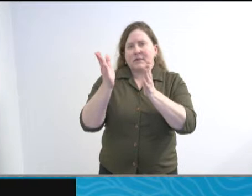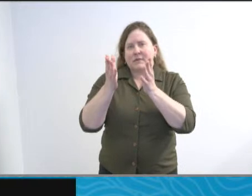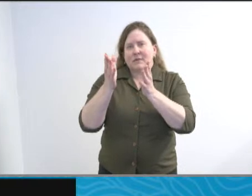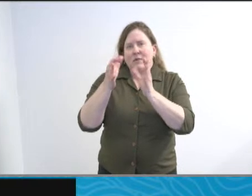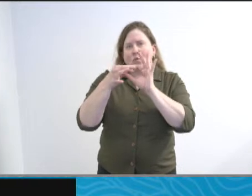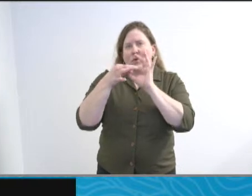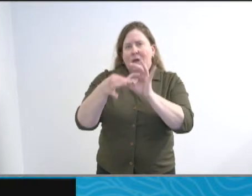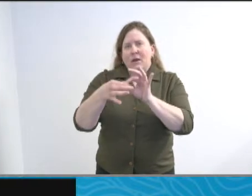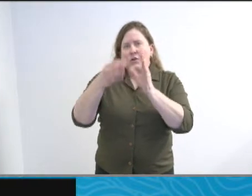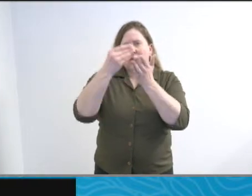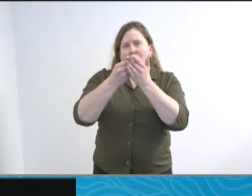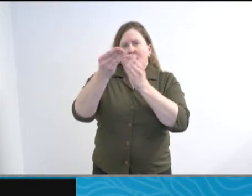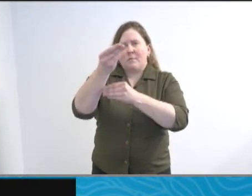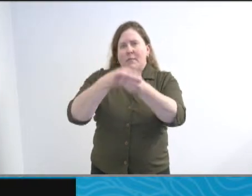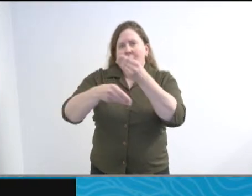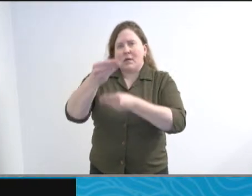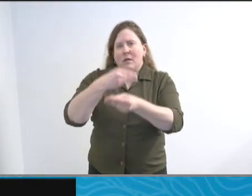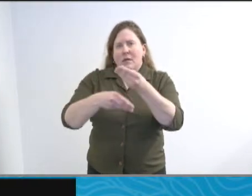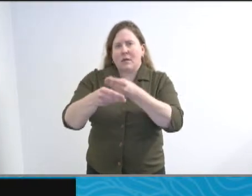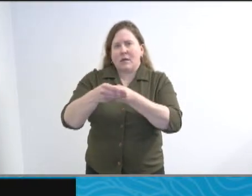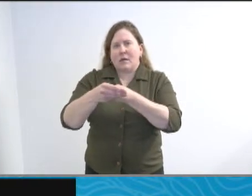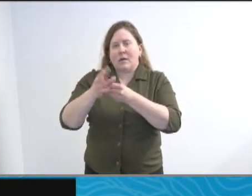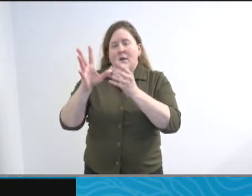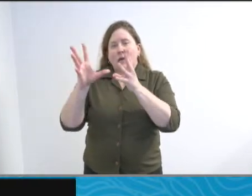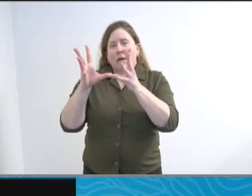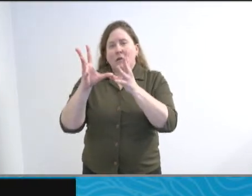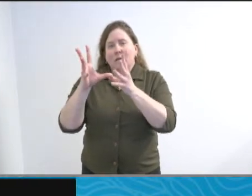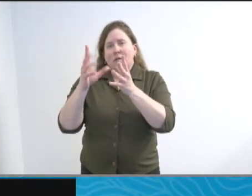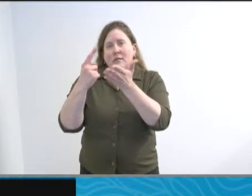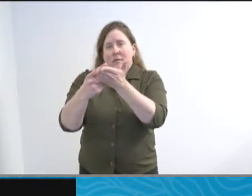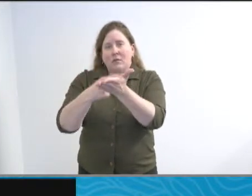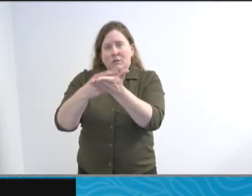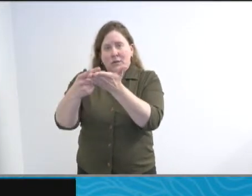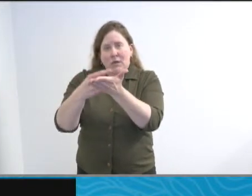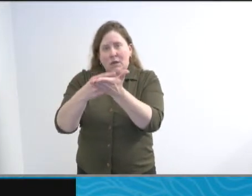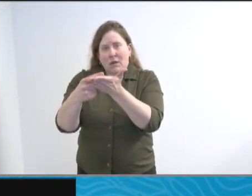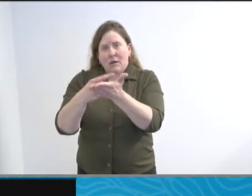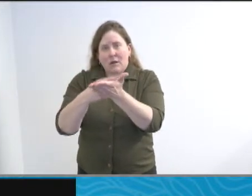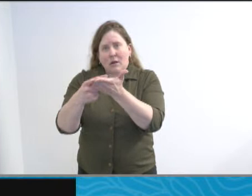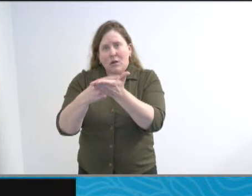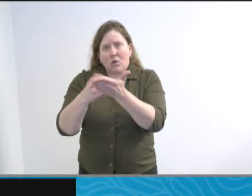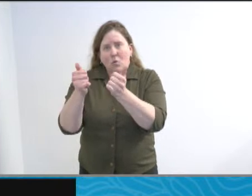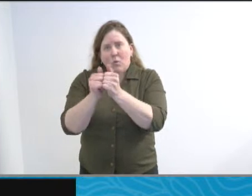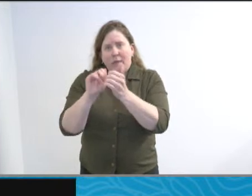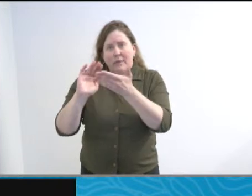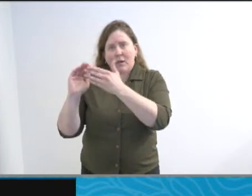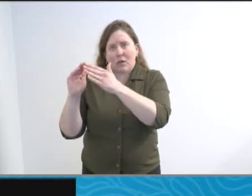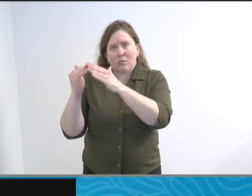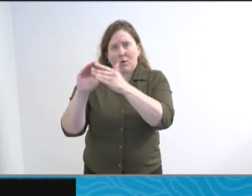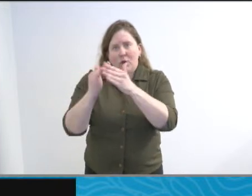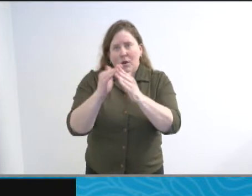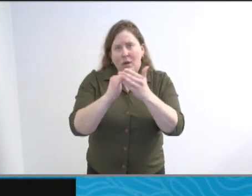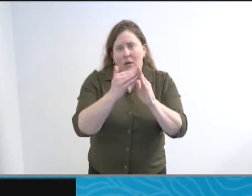We've consulted with our community by asking, please tell us what you think, here are some options.